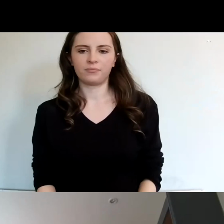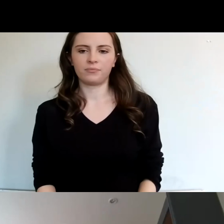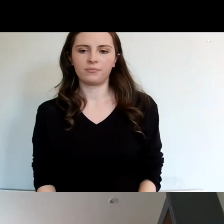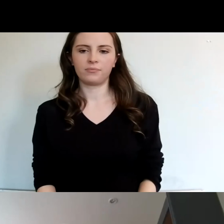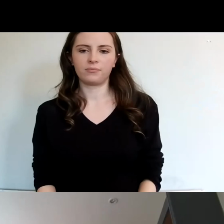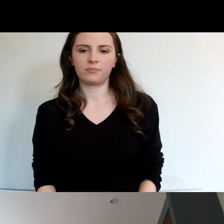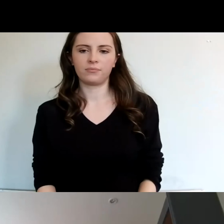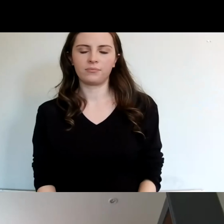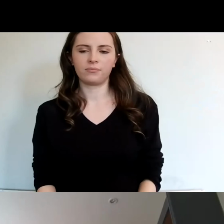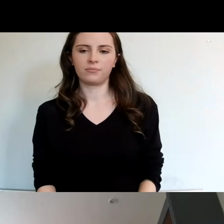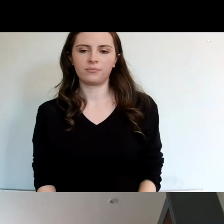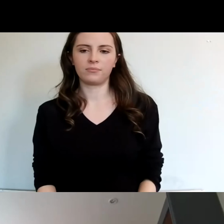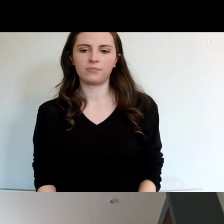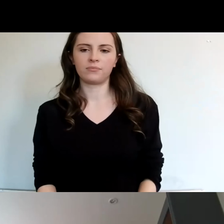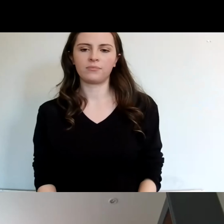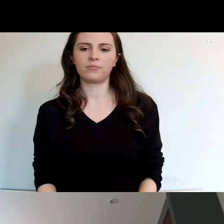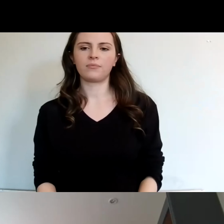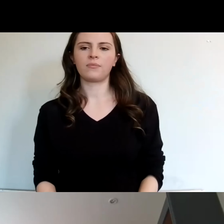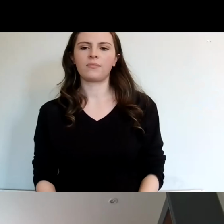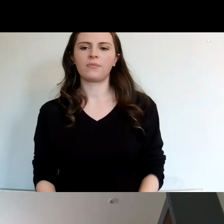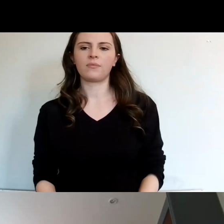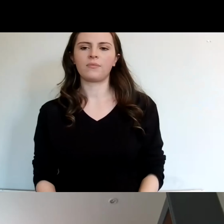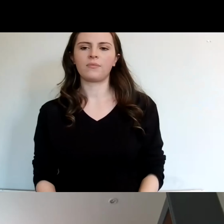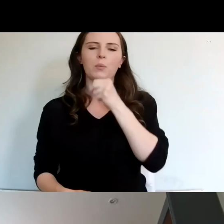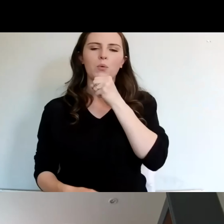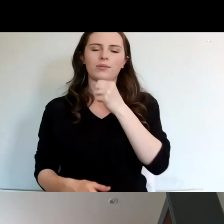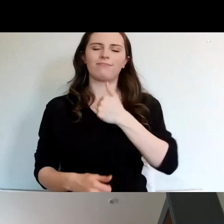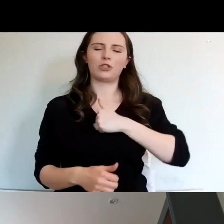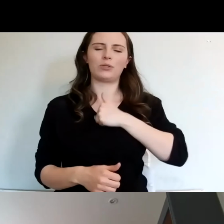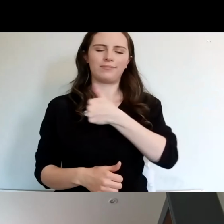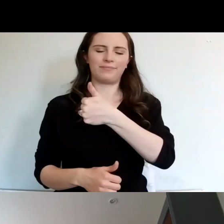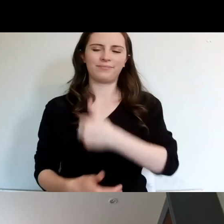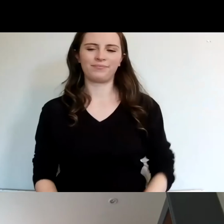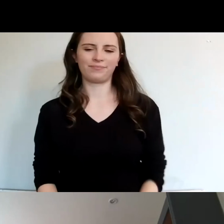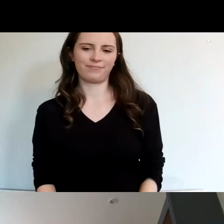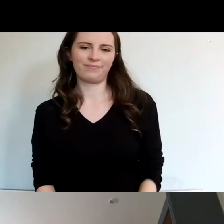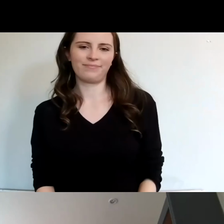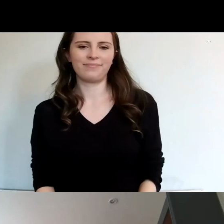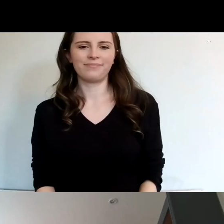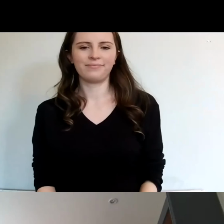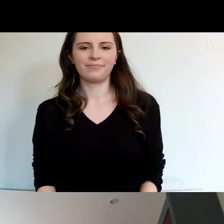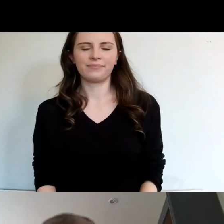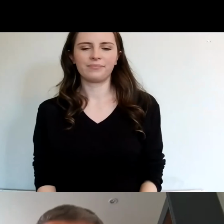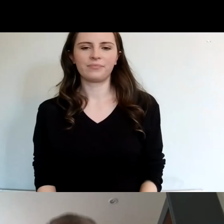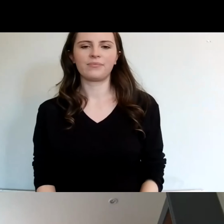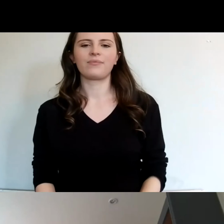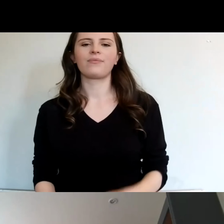I don't know if you're on mute. OK. Thanks, Pádraig. Thank you. Good afternoon, everyone.